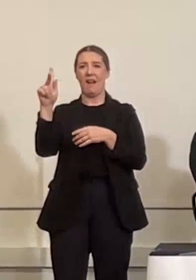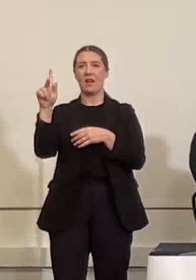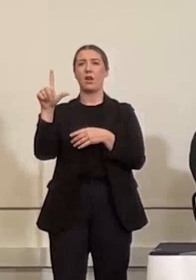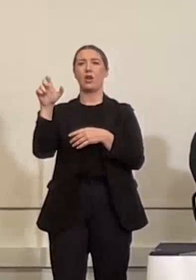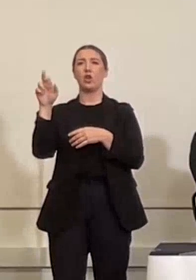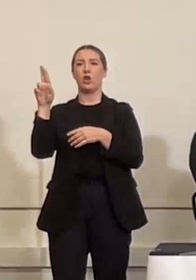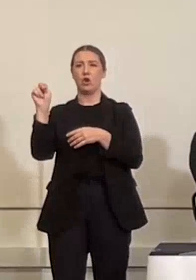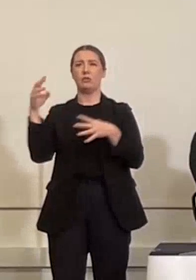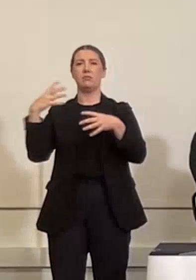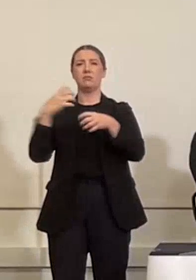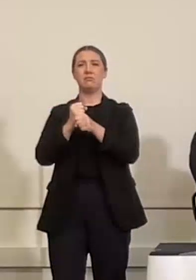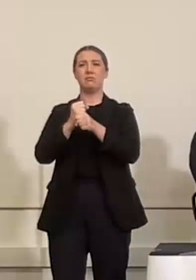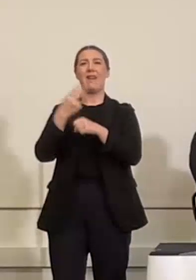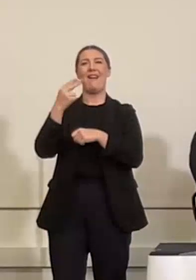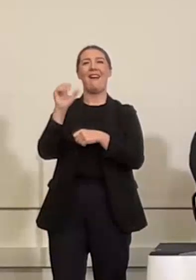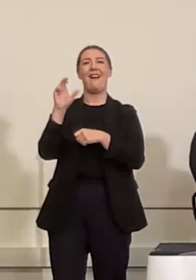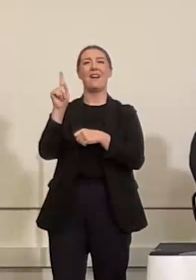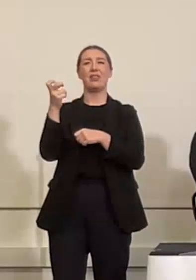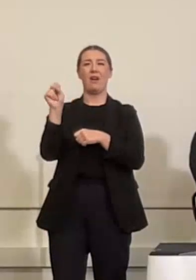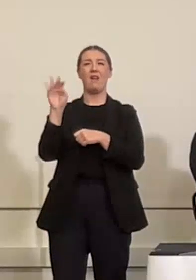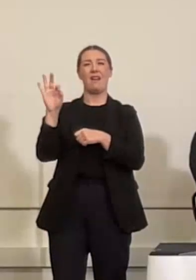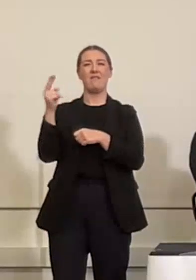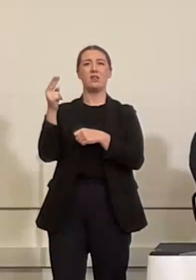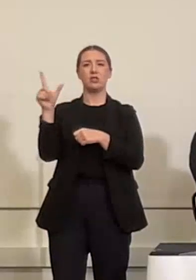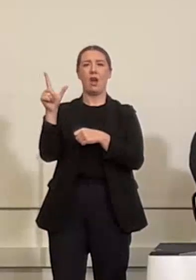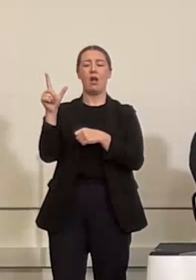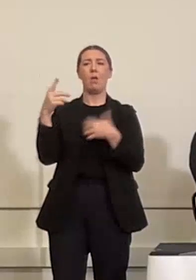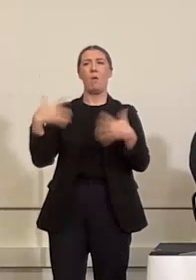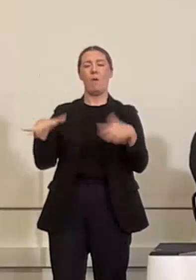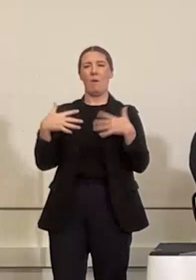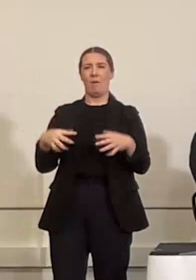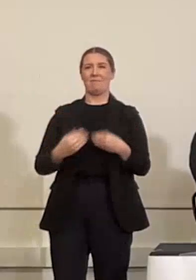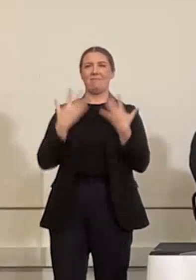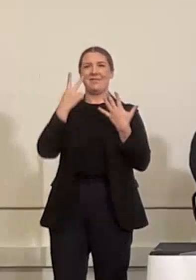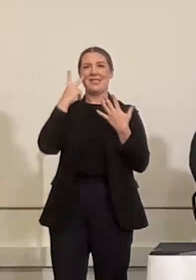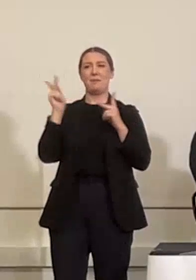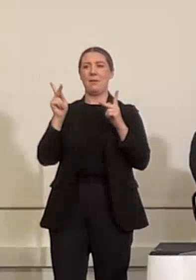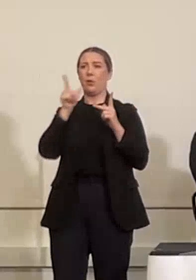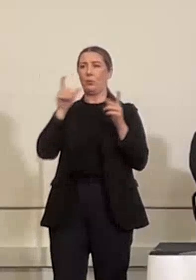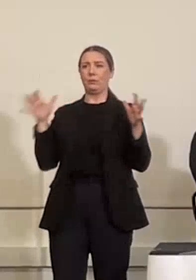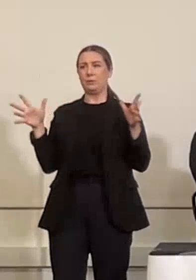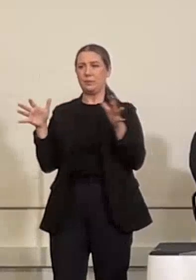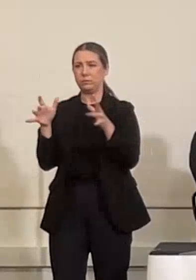That's always amazing to see that groundswell around people gravitating towards accessibility, functionality and